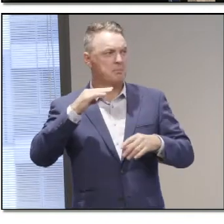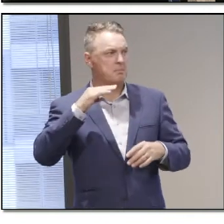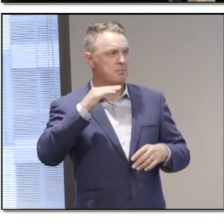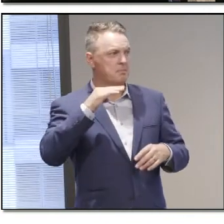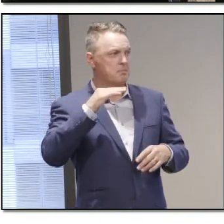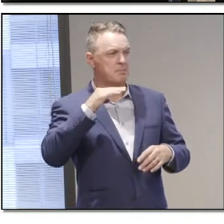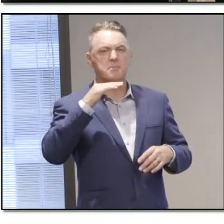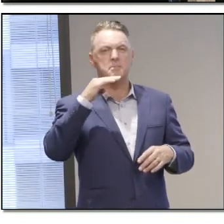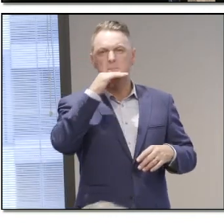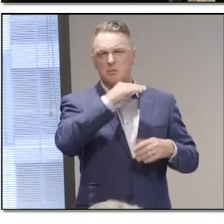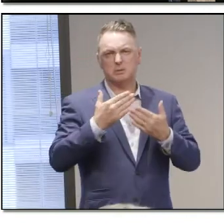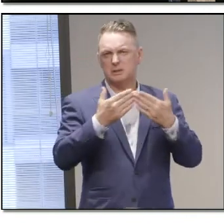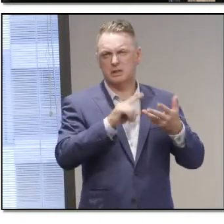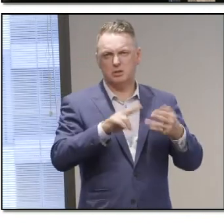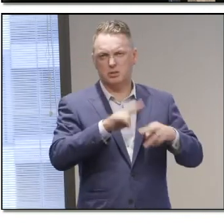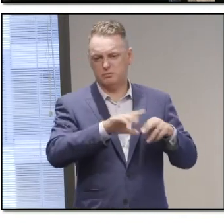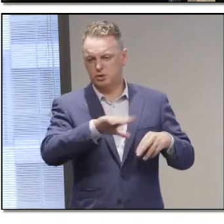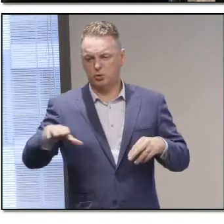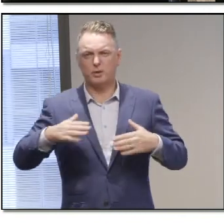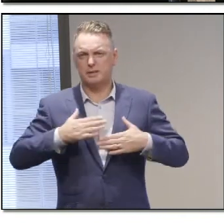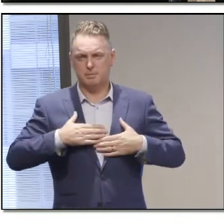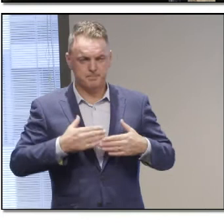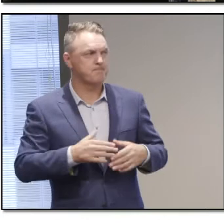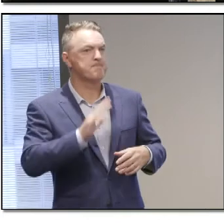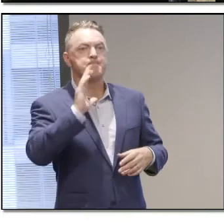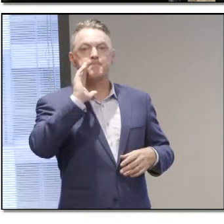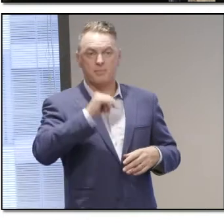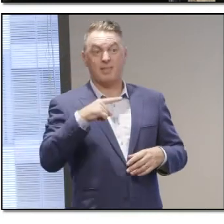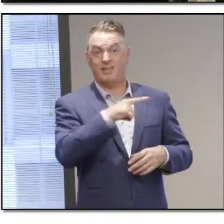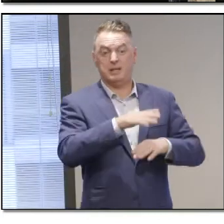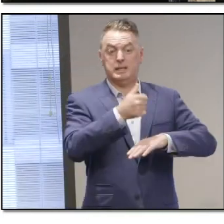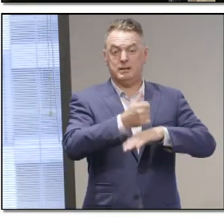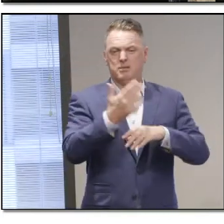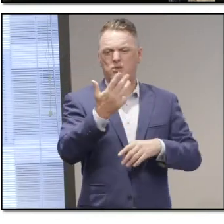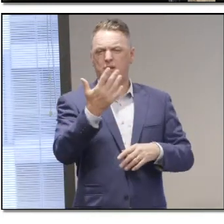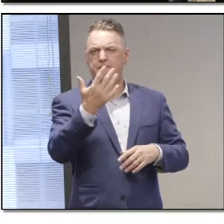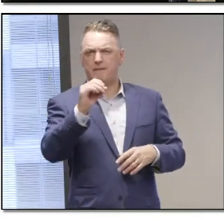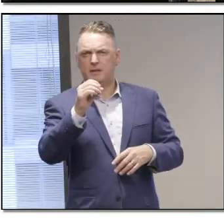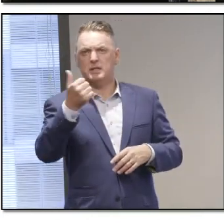There you go, okay, so basically this study was set up in Melbourne in the 50s and 60s. Howard